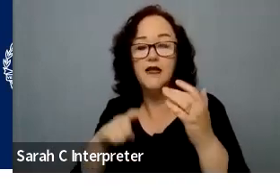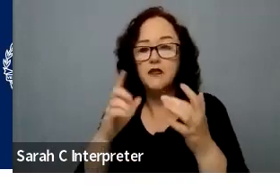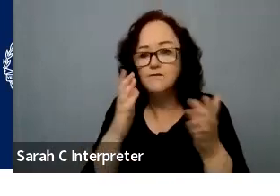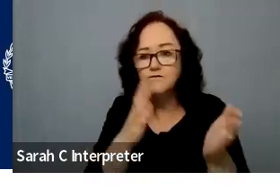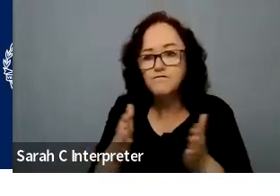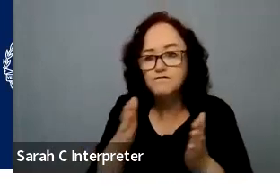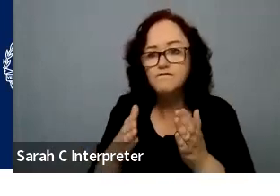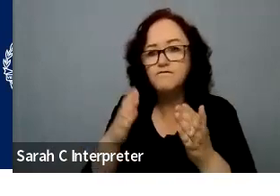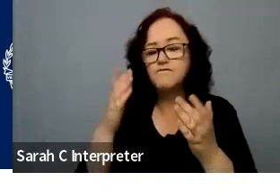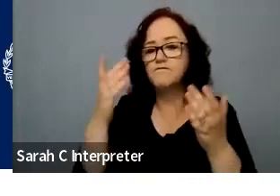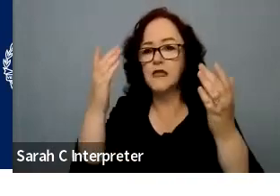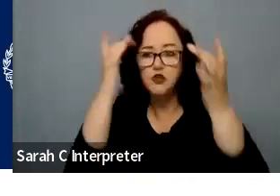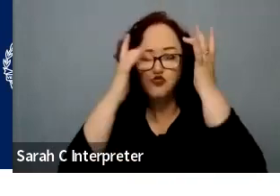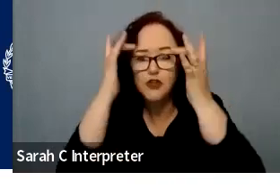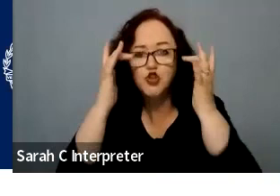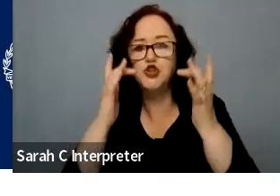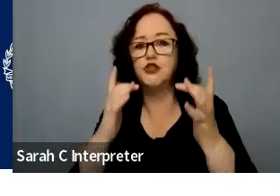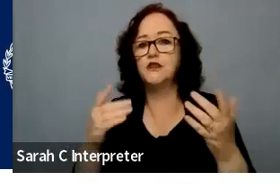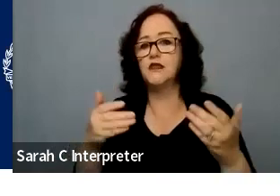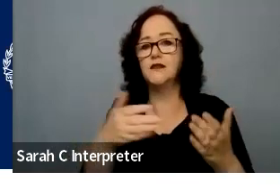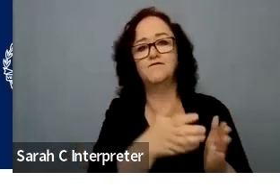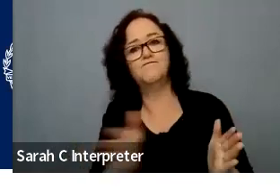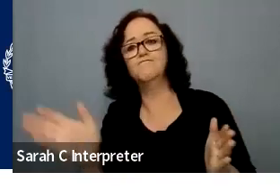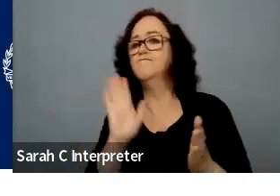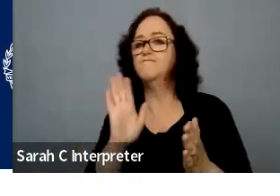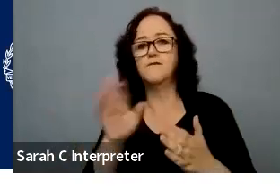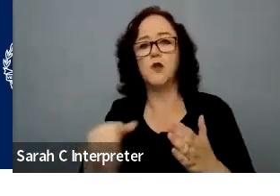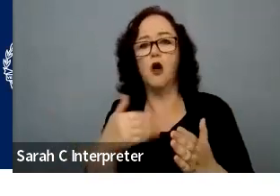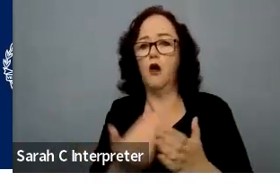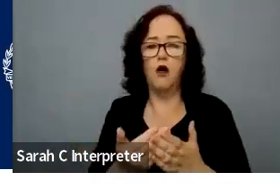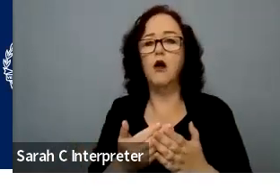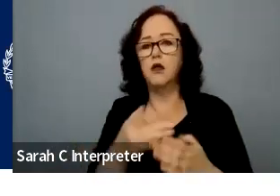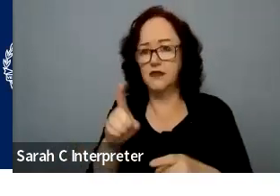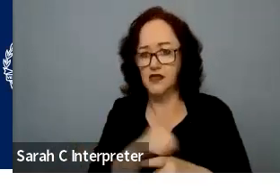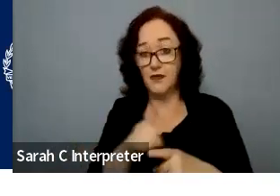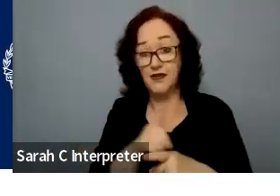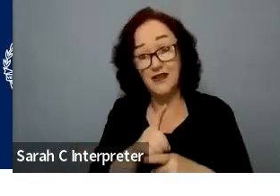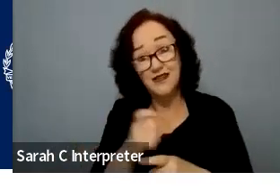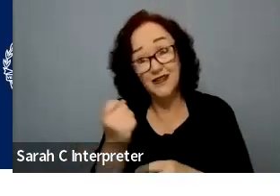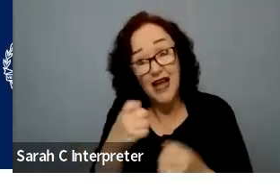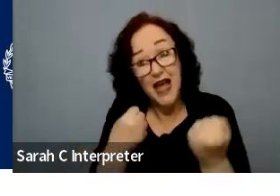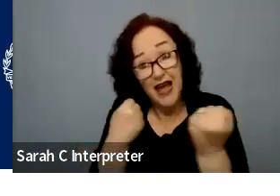IDD among all Health Care disciplines, advocacy was an important part of what we talked about and